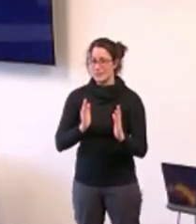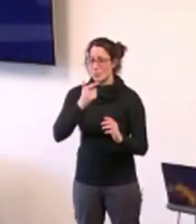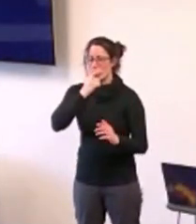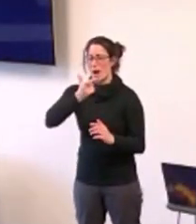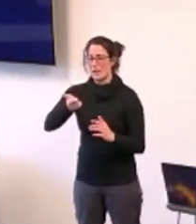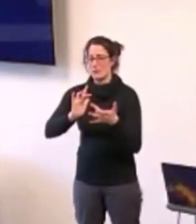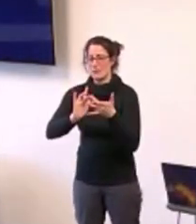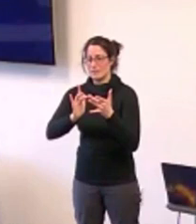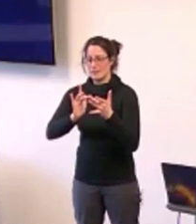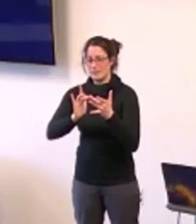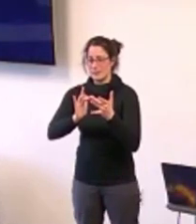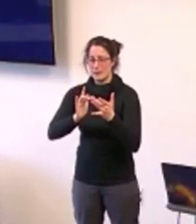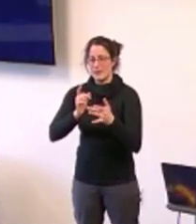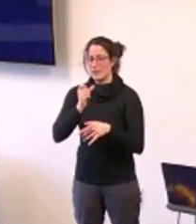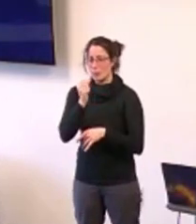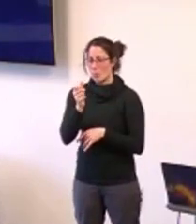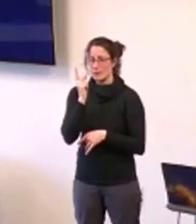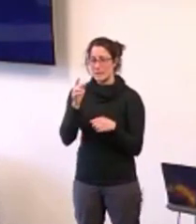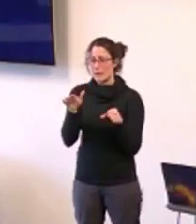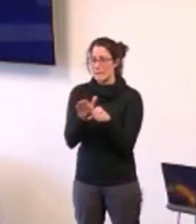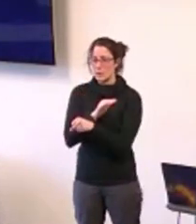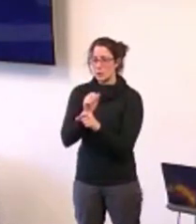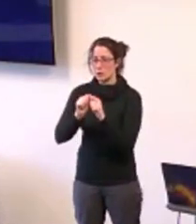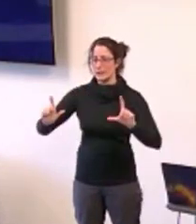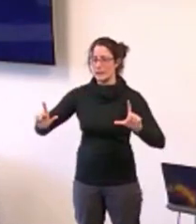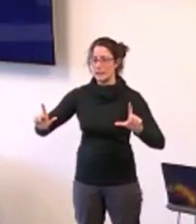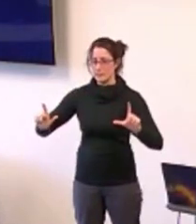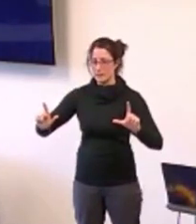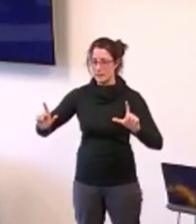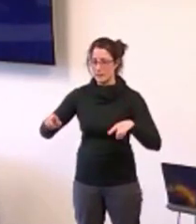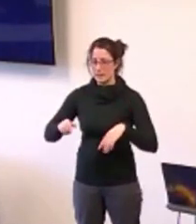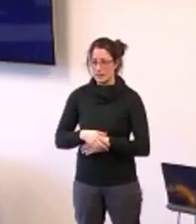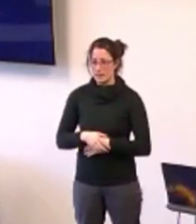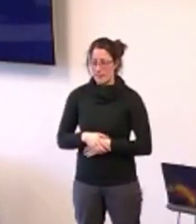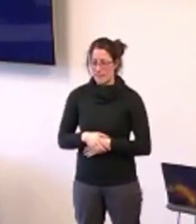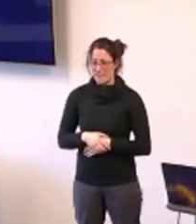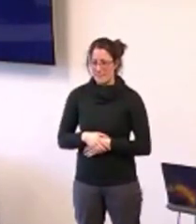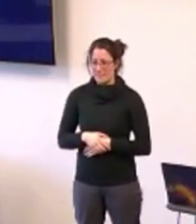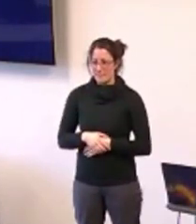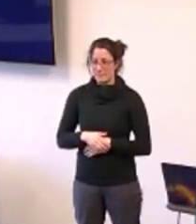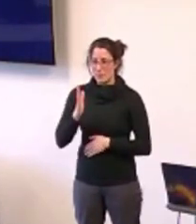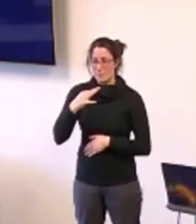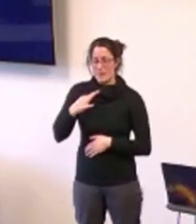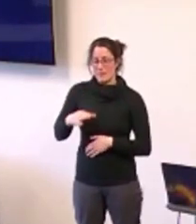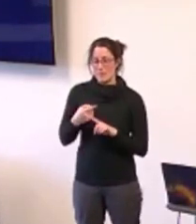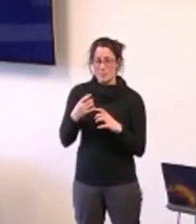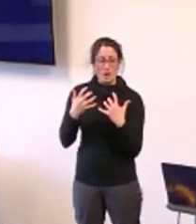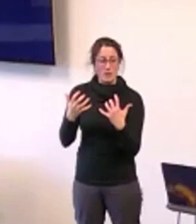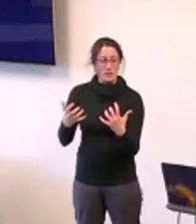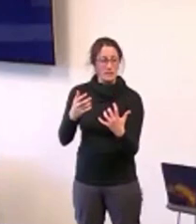to see the full screen. And they're going to benefit from your audio screen that you'll be offering.